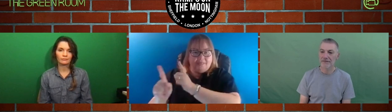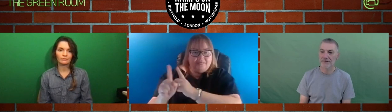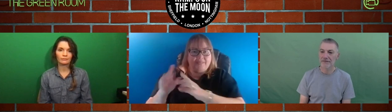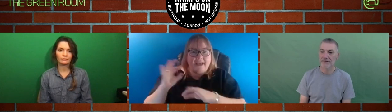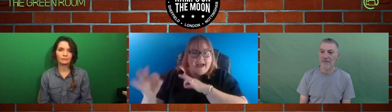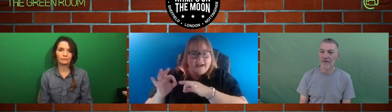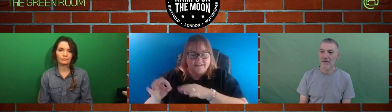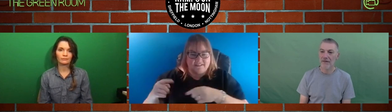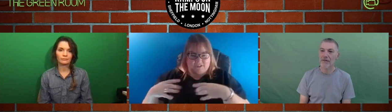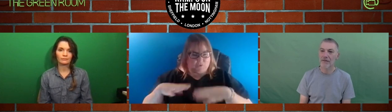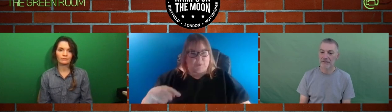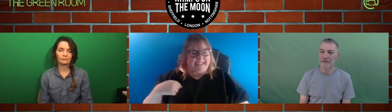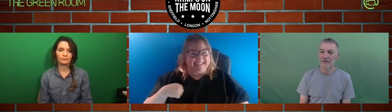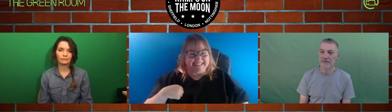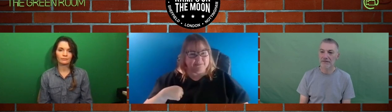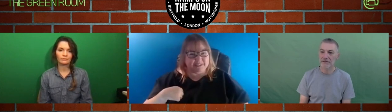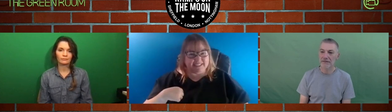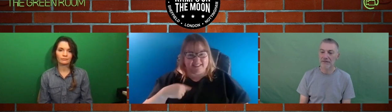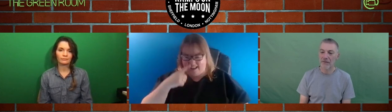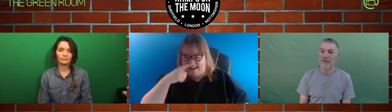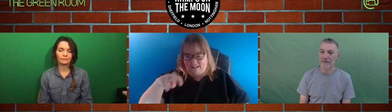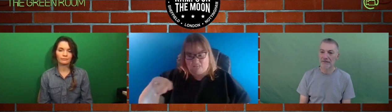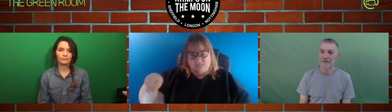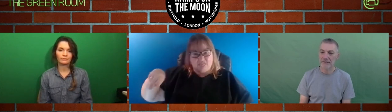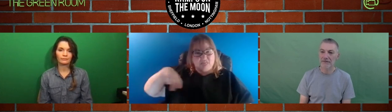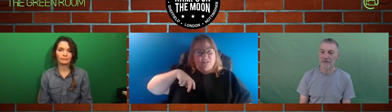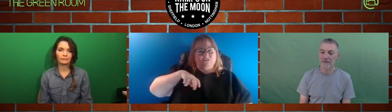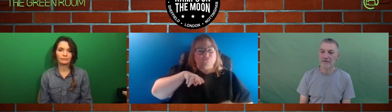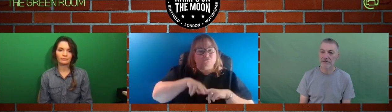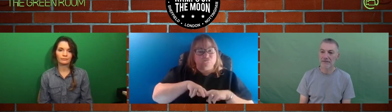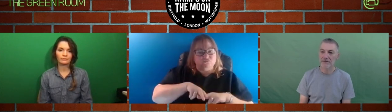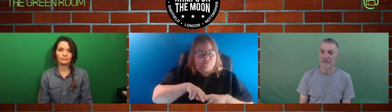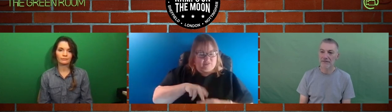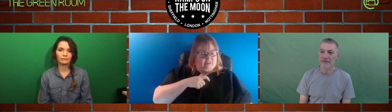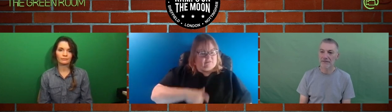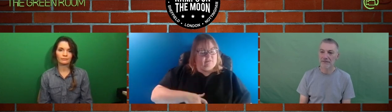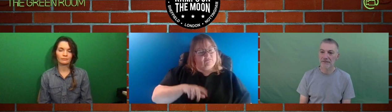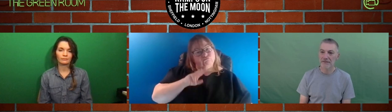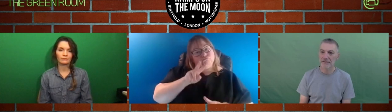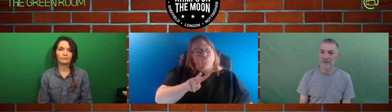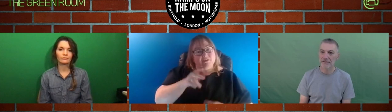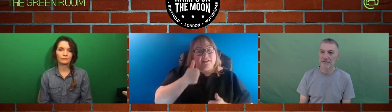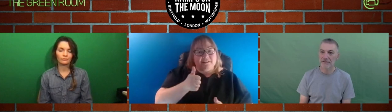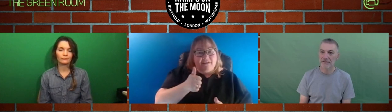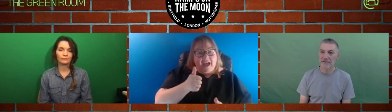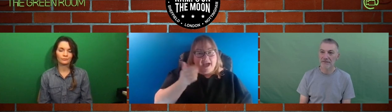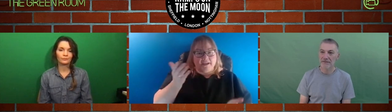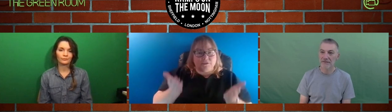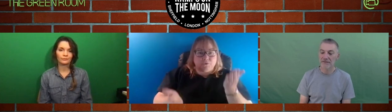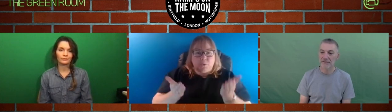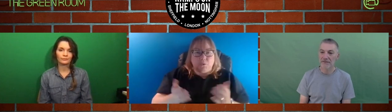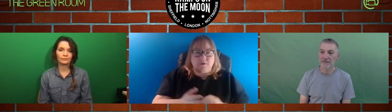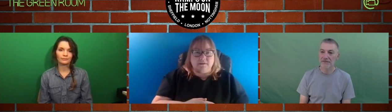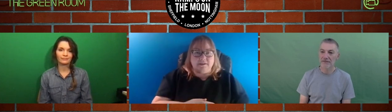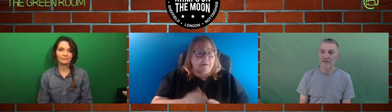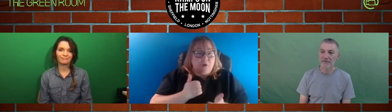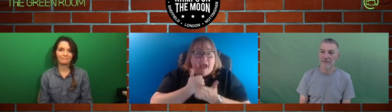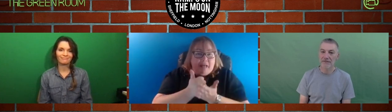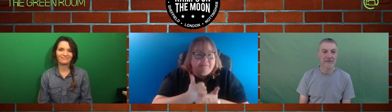backstage then just one person is fine in the audience. So it's probably an unhelpful answer but it was so dependent